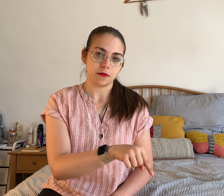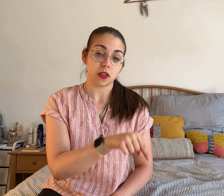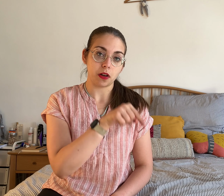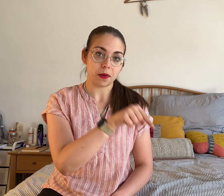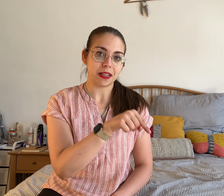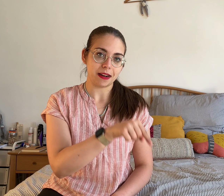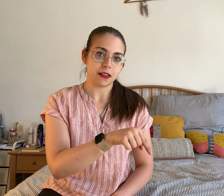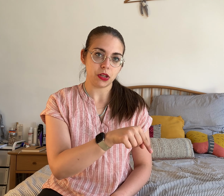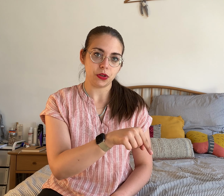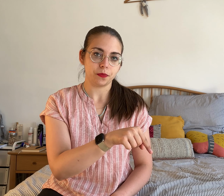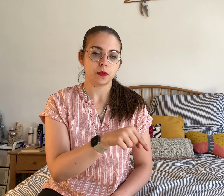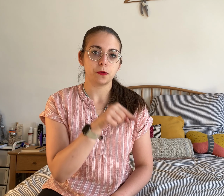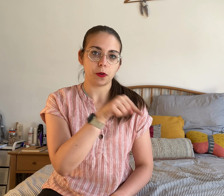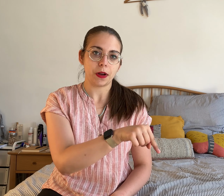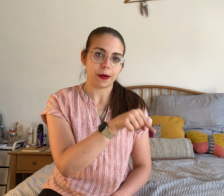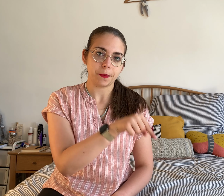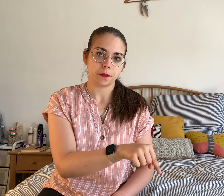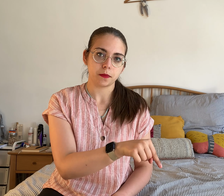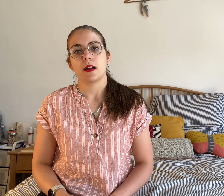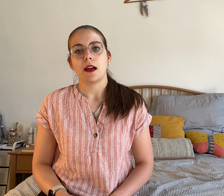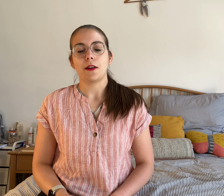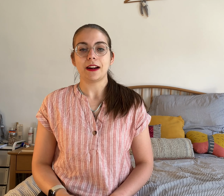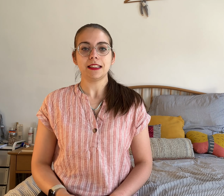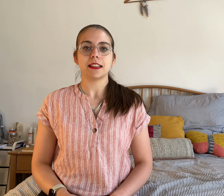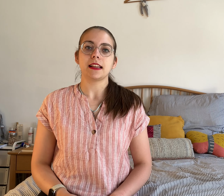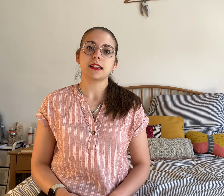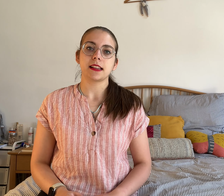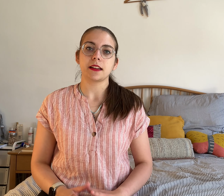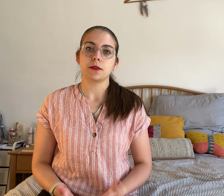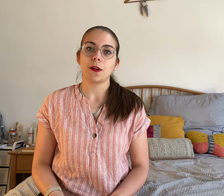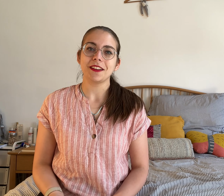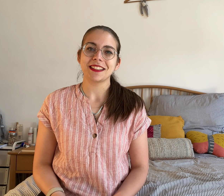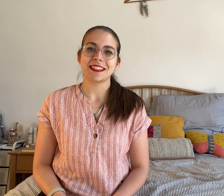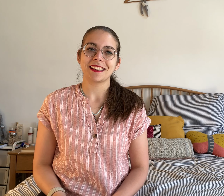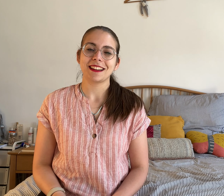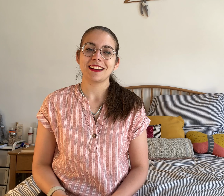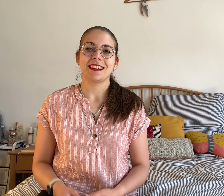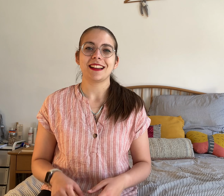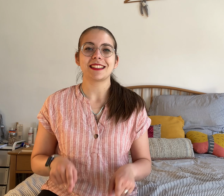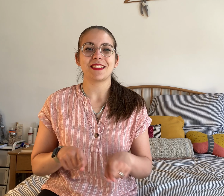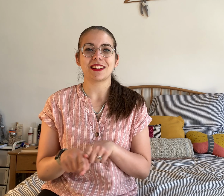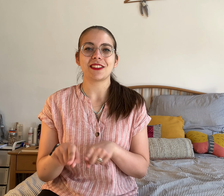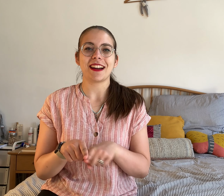The girl that I knew, "for her". All right, so that's the second verse, let's give it a try!